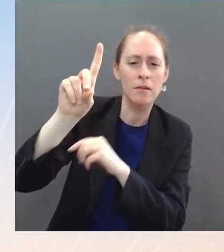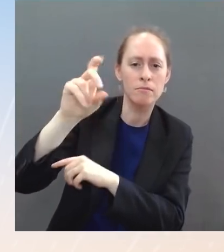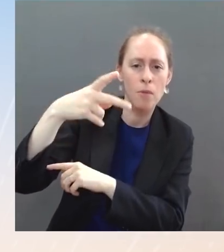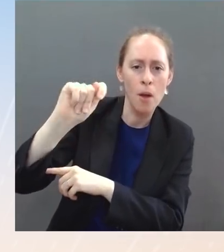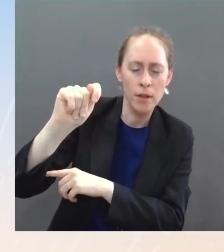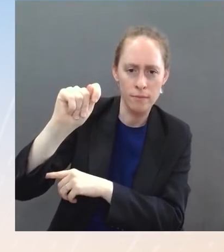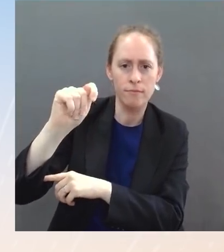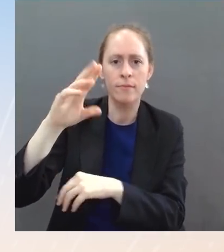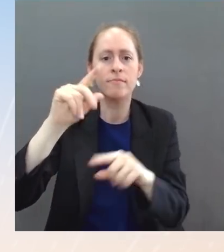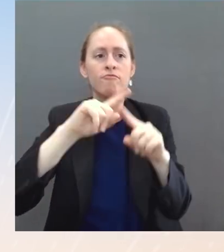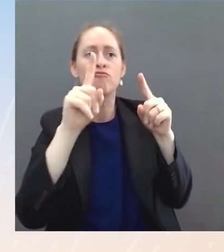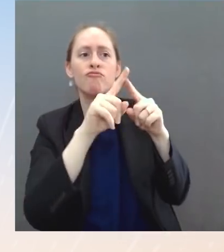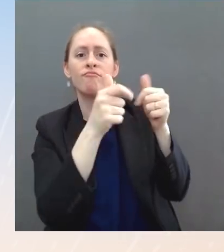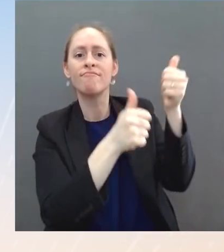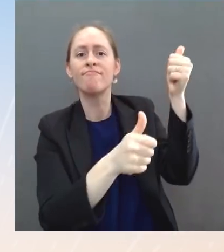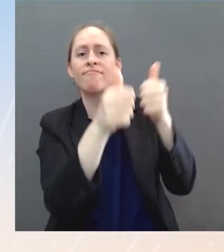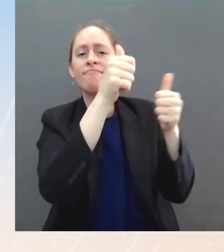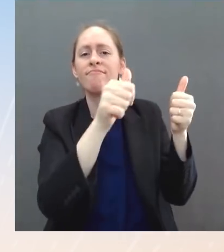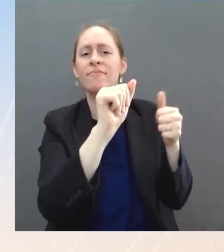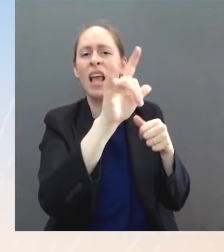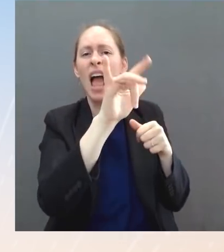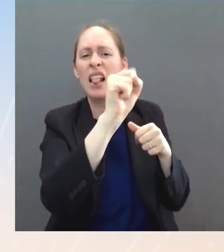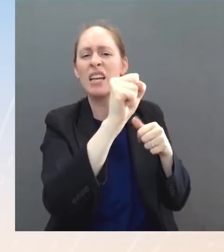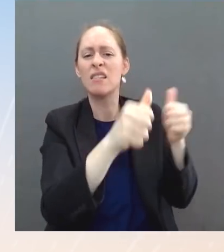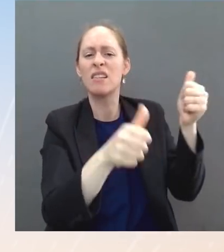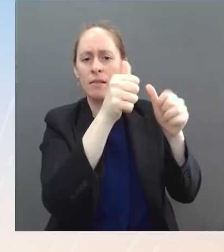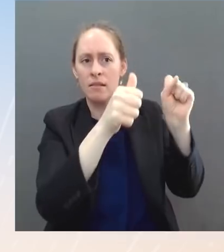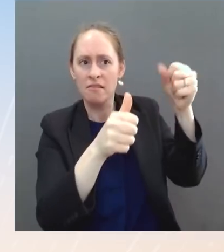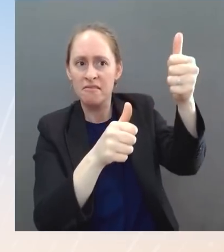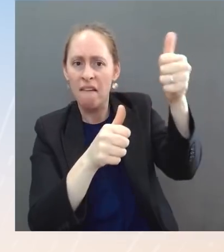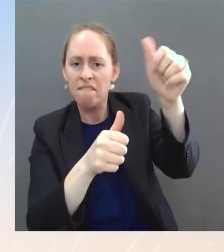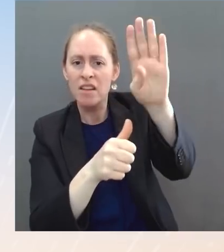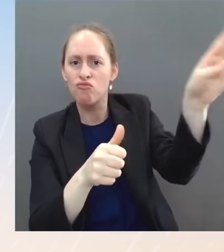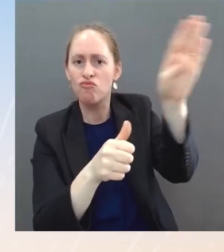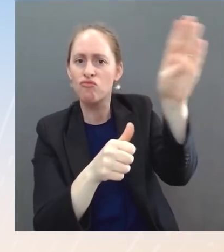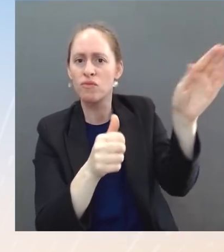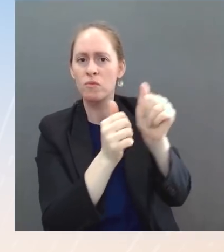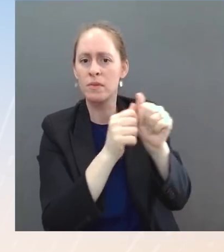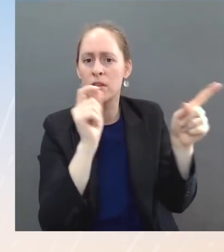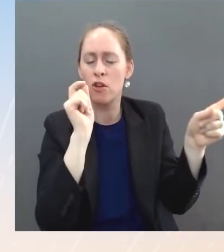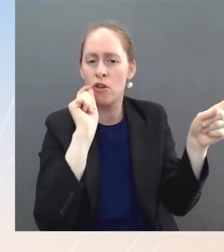The second is what the Ukrainians themselves will do on the ground to develop this case,